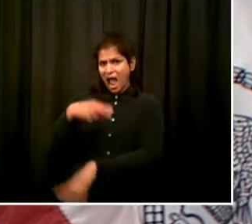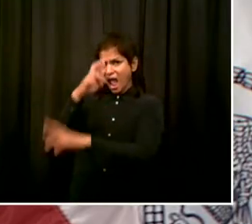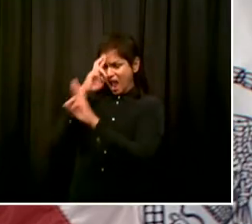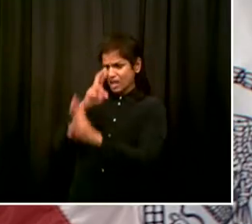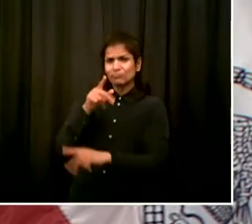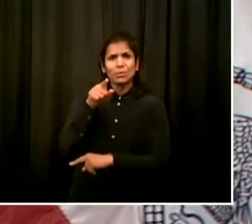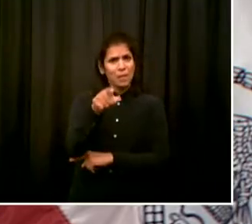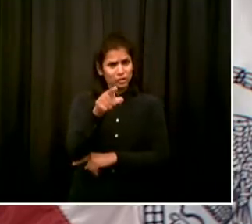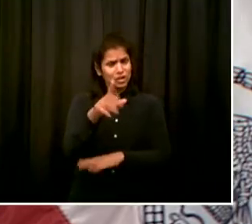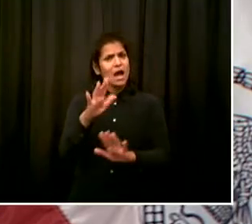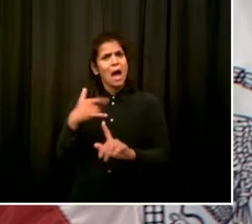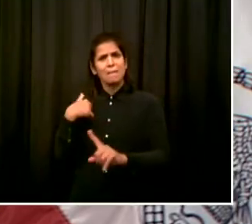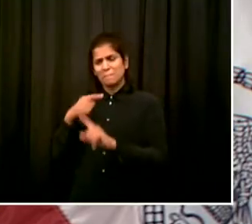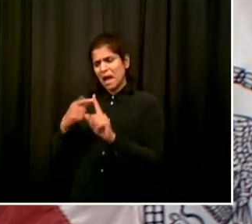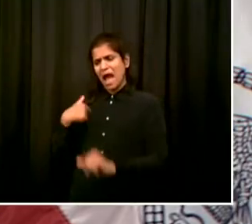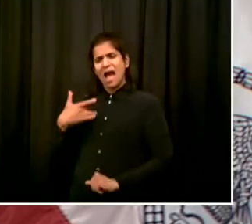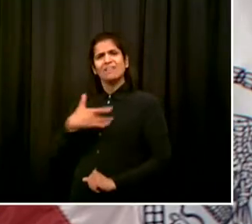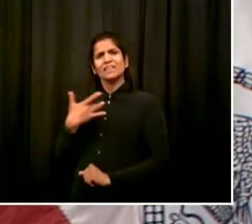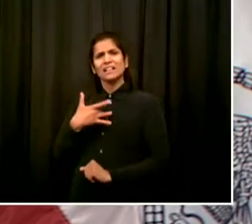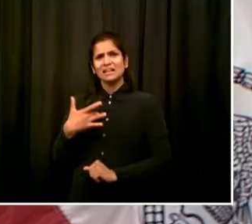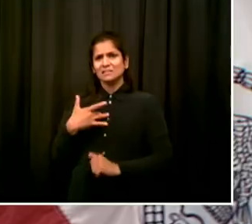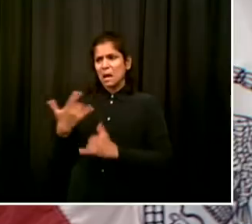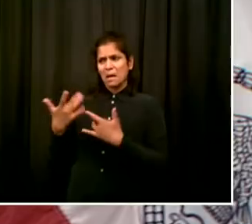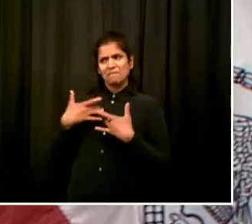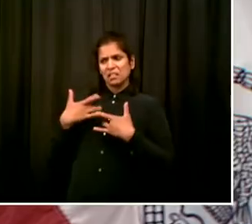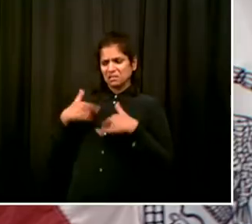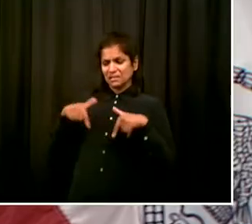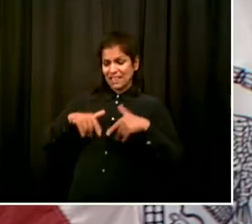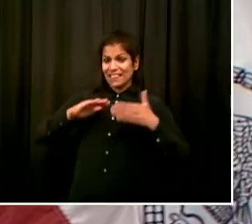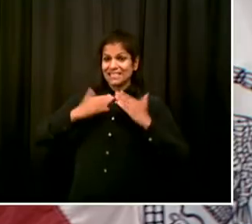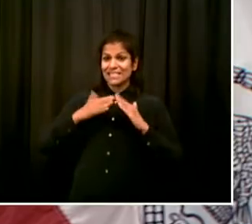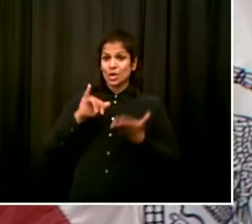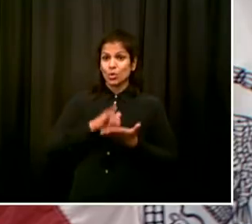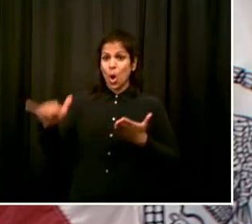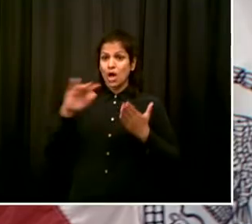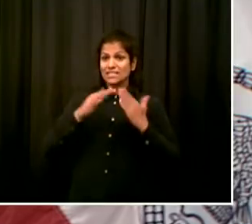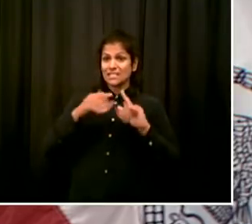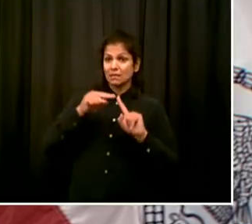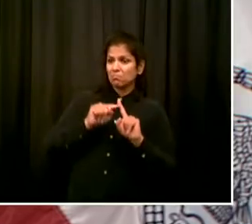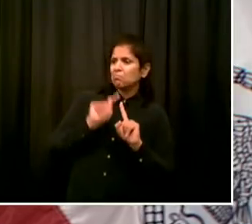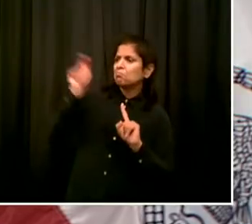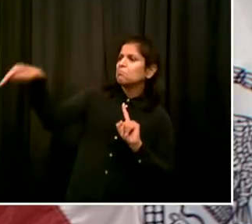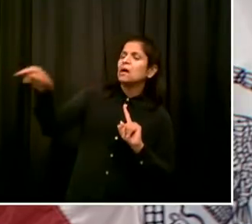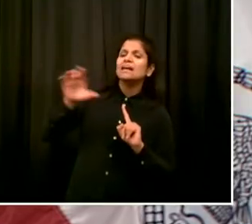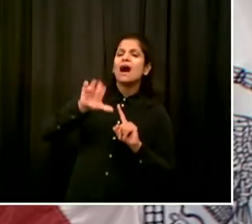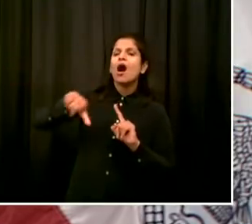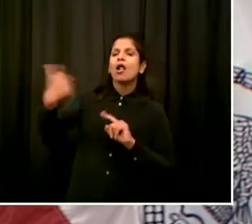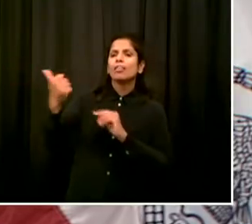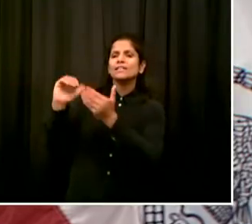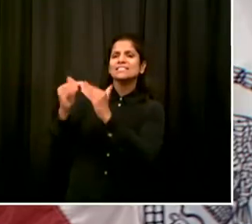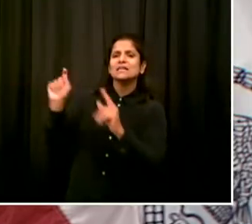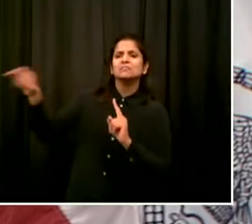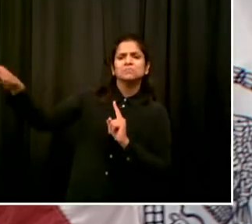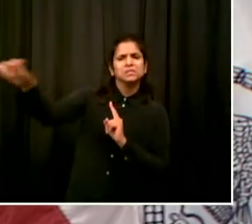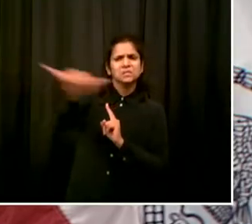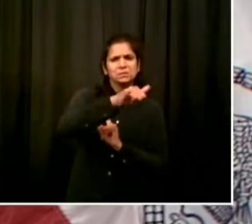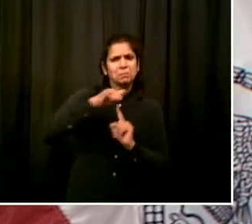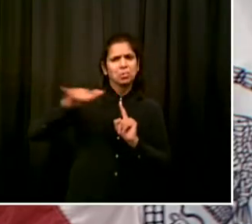SEEAN LOFL THE DETAILS BUT I ULWOD OTN COMPARE WHAT WE HAVE DONE TO ANY CIT. Y WE ARE REDUCING